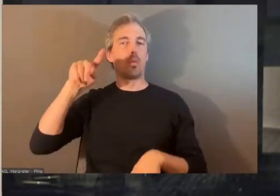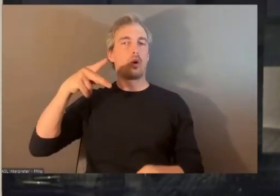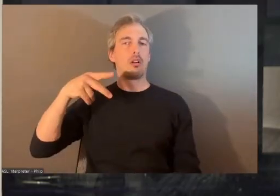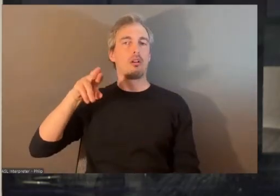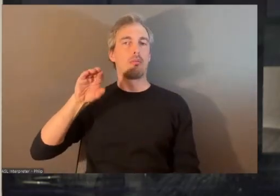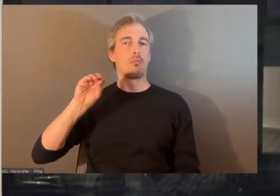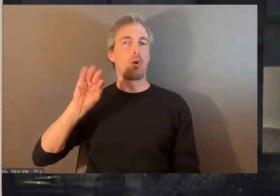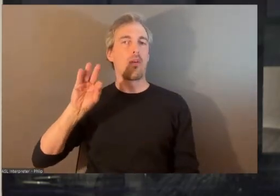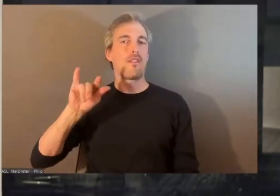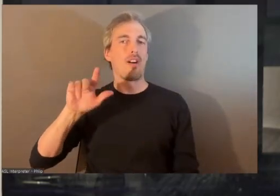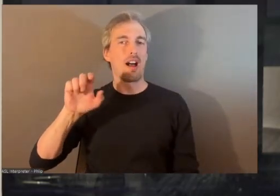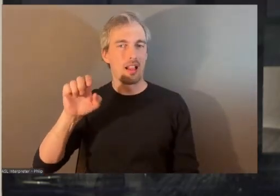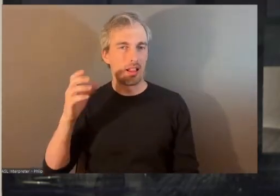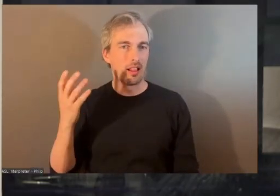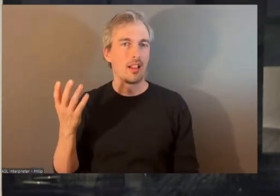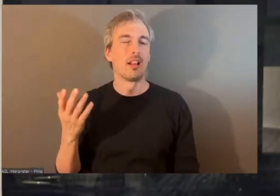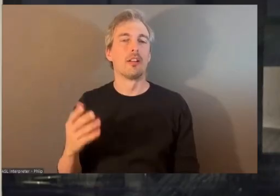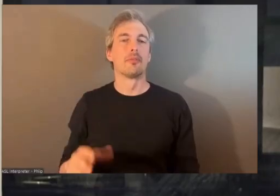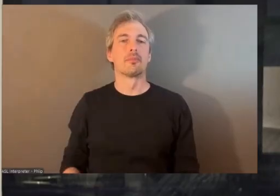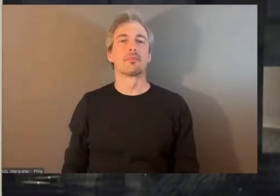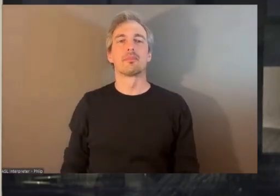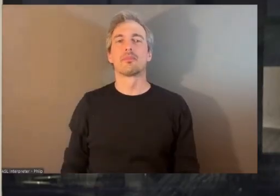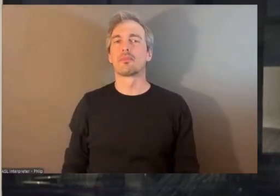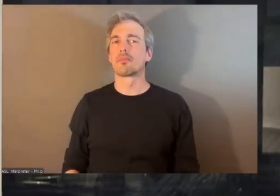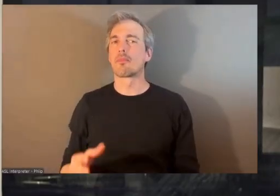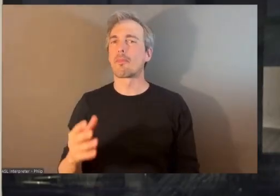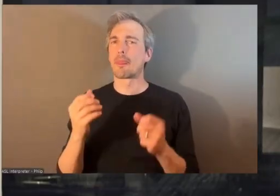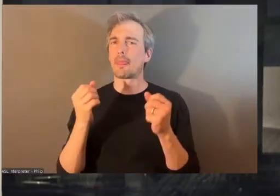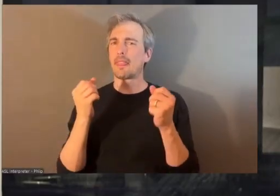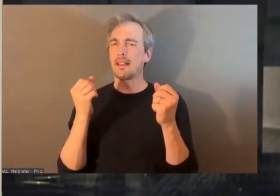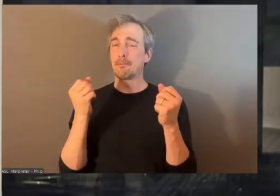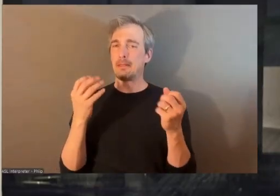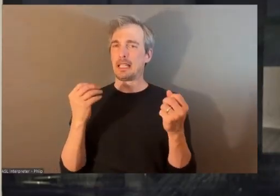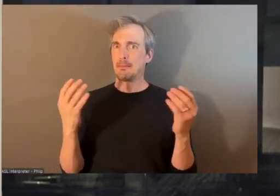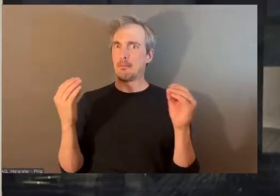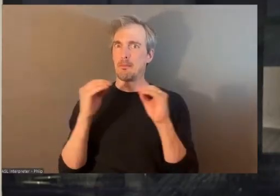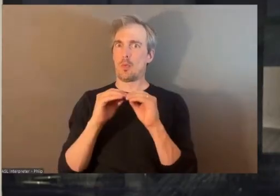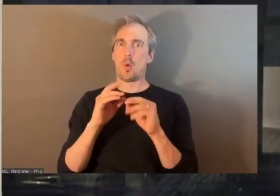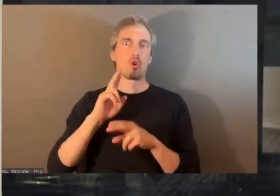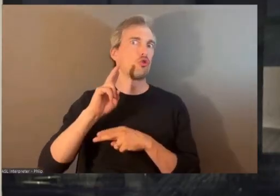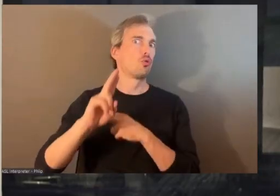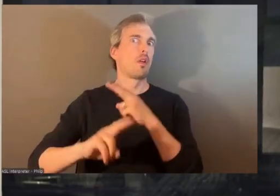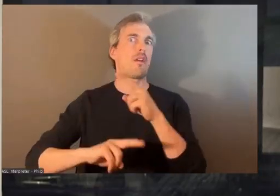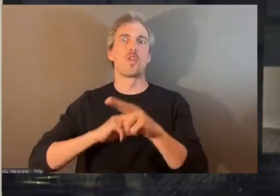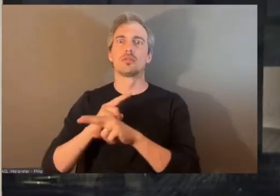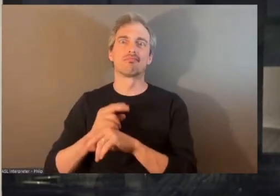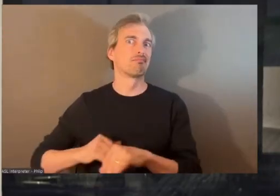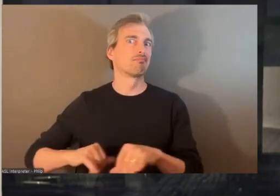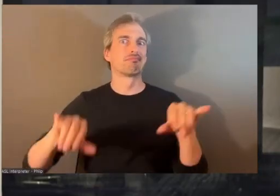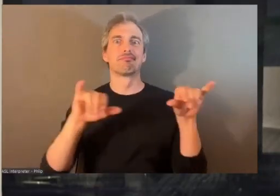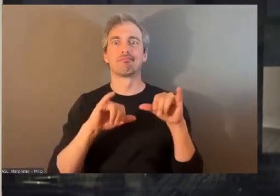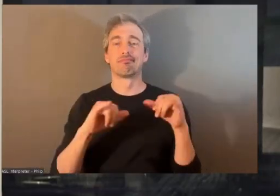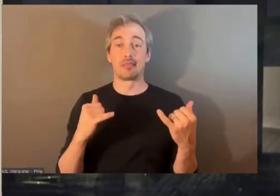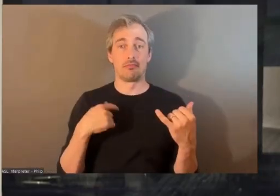feel like there are so many universal ones. I love how MTA does it with the... Oh, turn around and go to